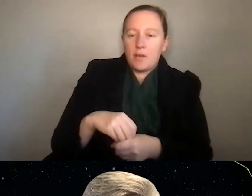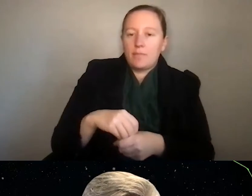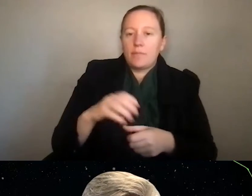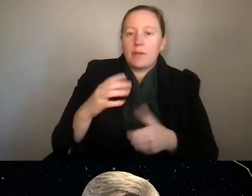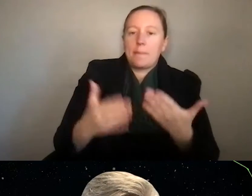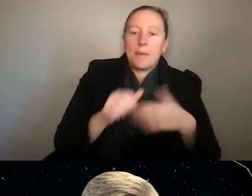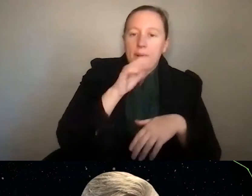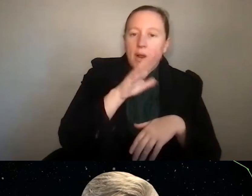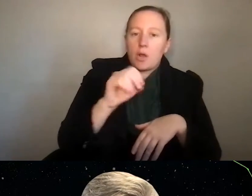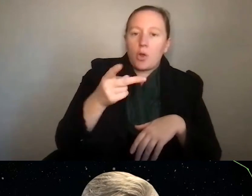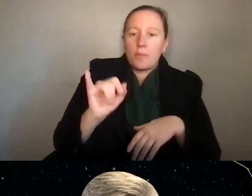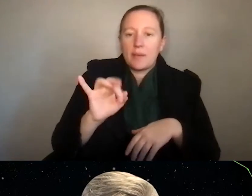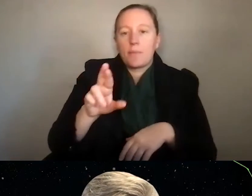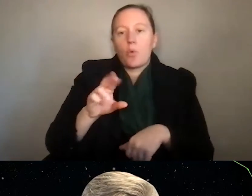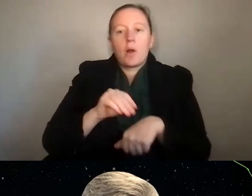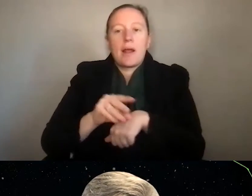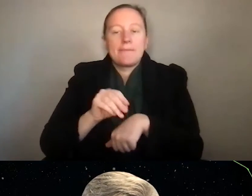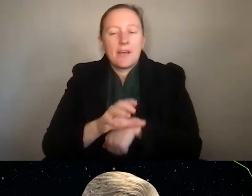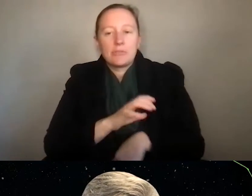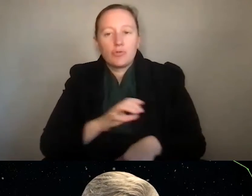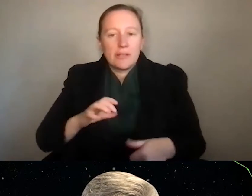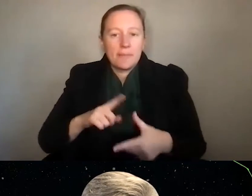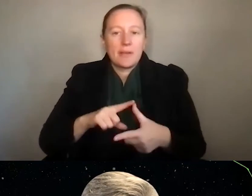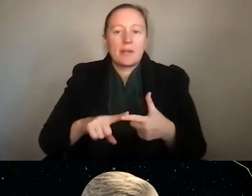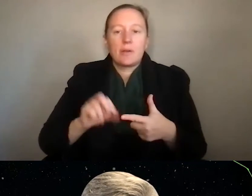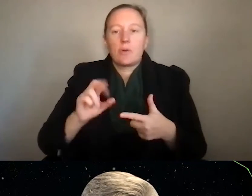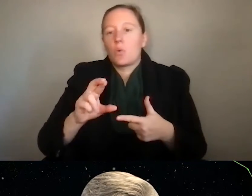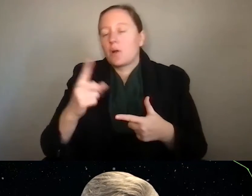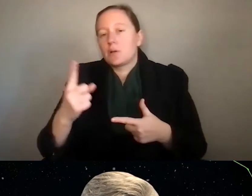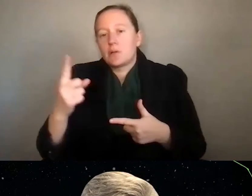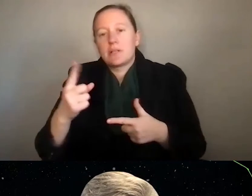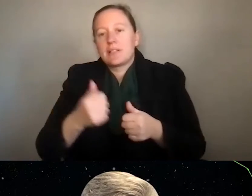either on advisory committee or senior personnel or something working on that program,